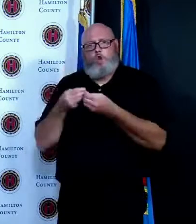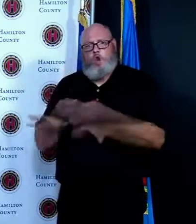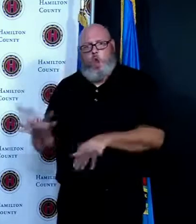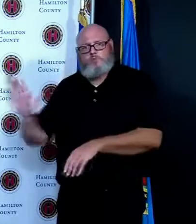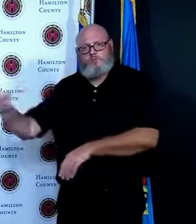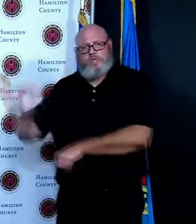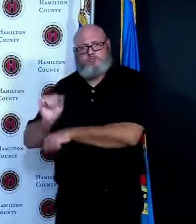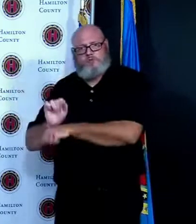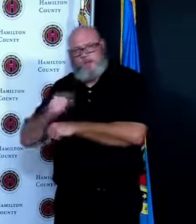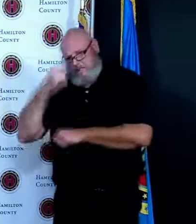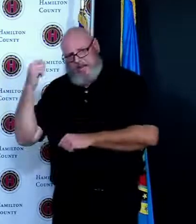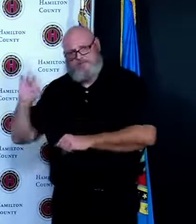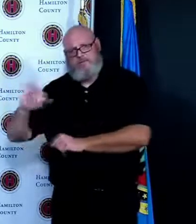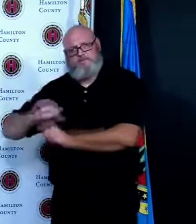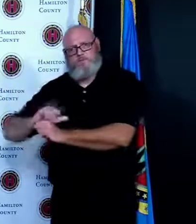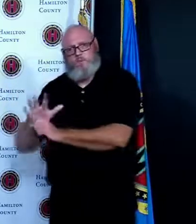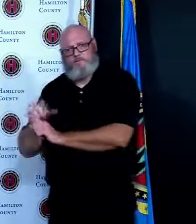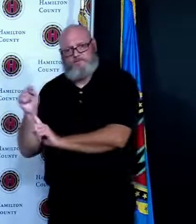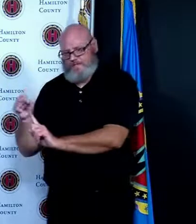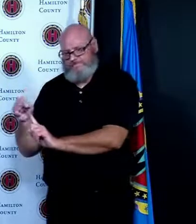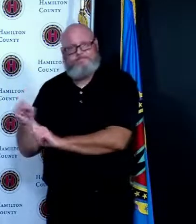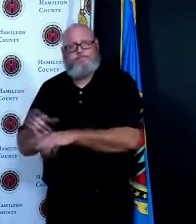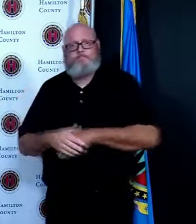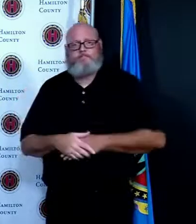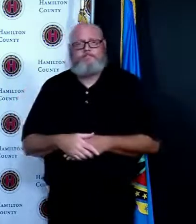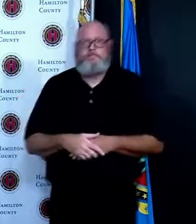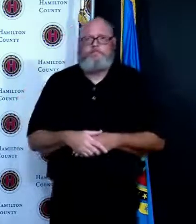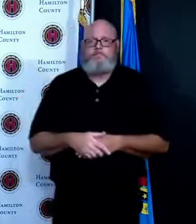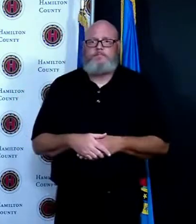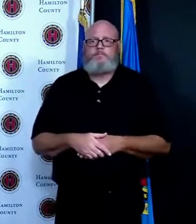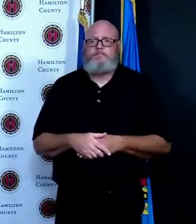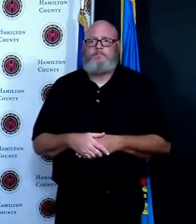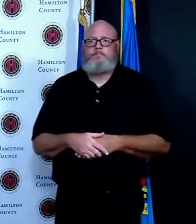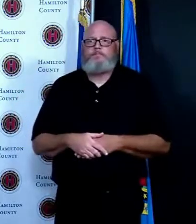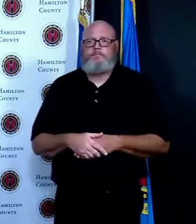partners on this program more to come hopefully it will be launched very very soon